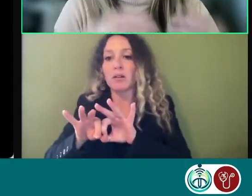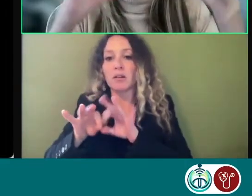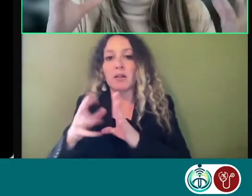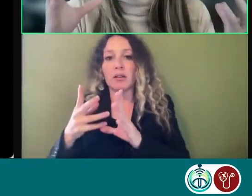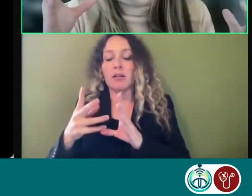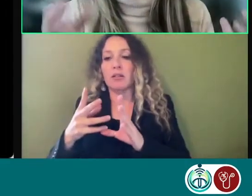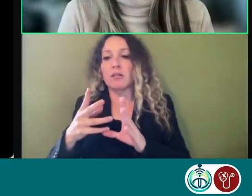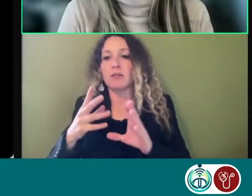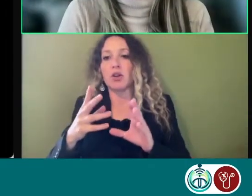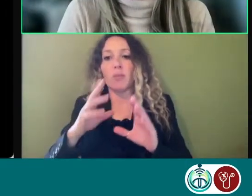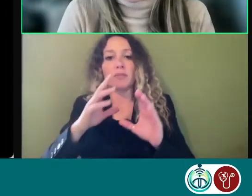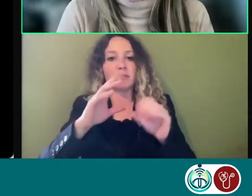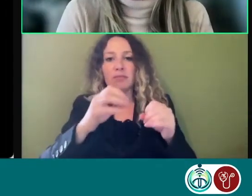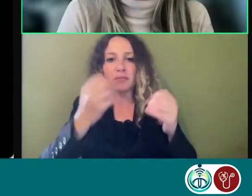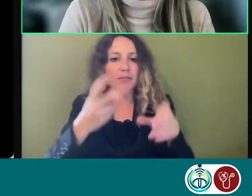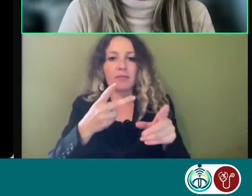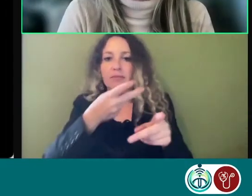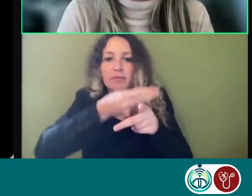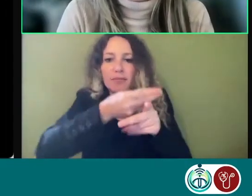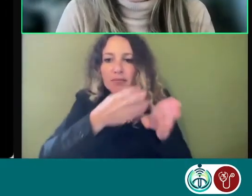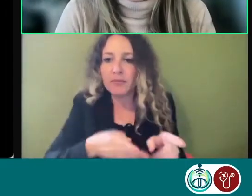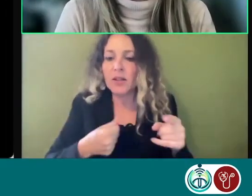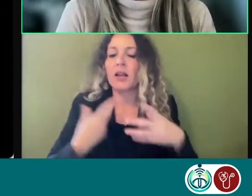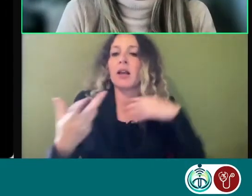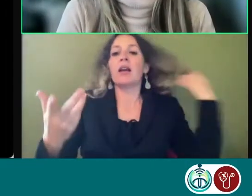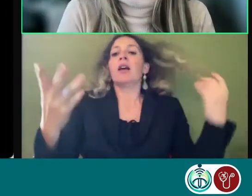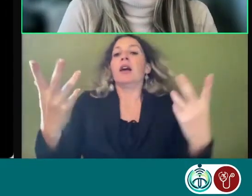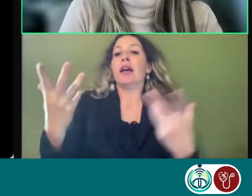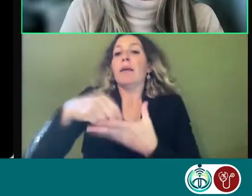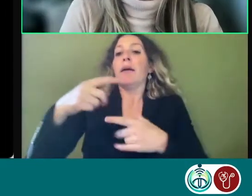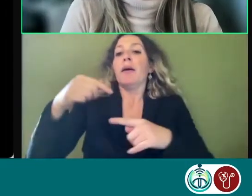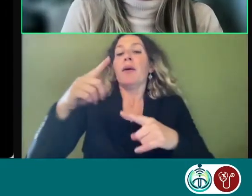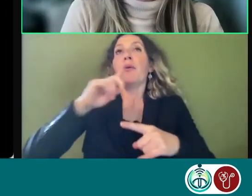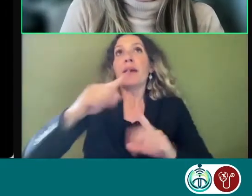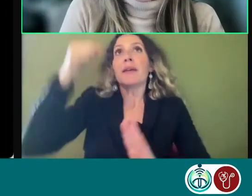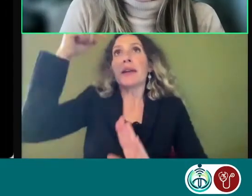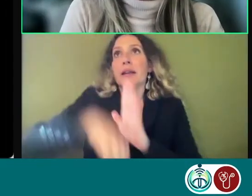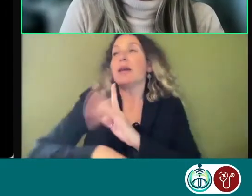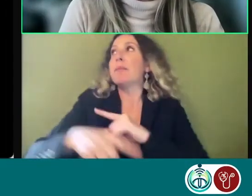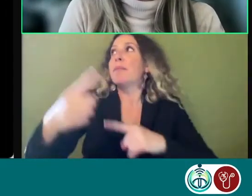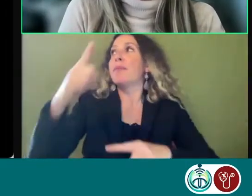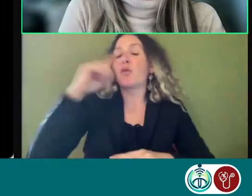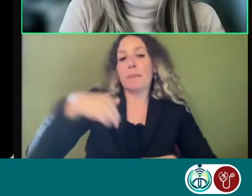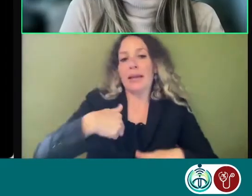domains of what we can do to make healthcare inclusive, really boils down to me as what